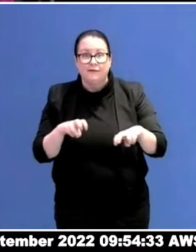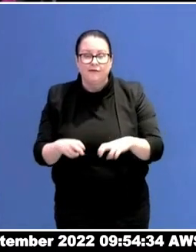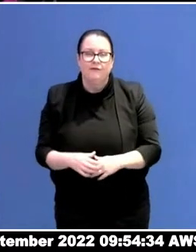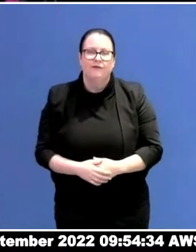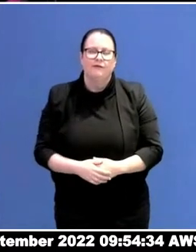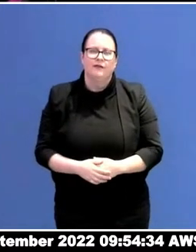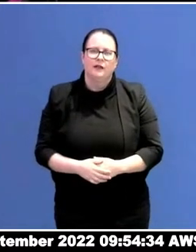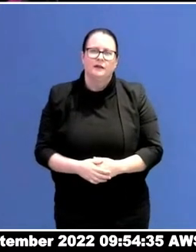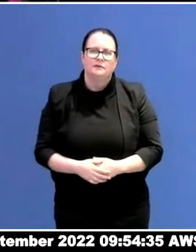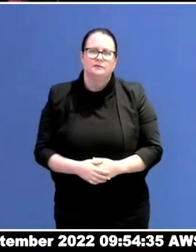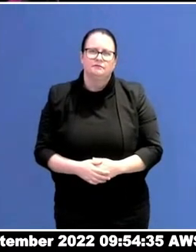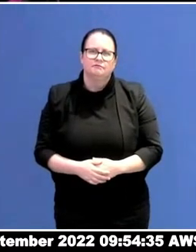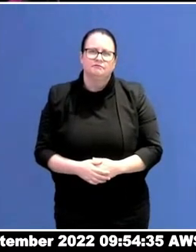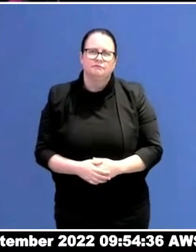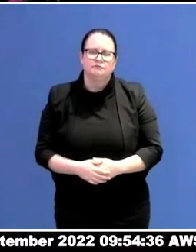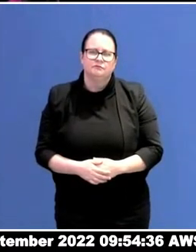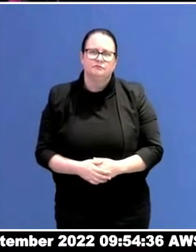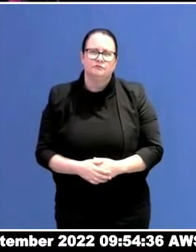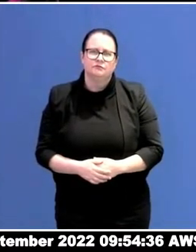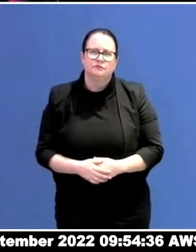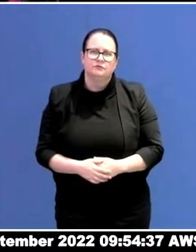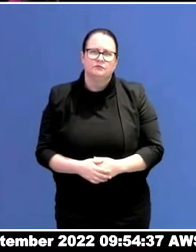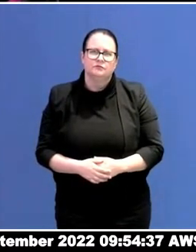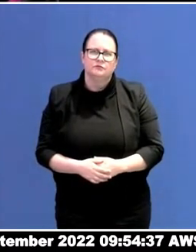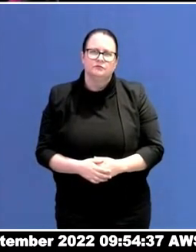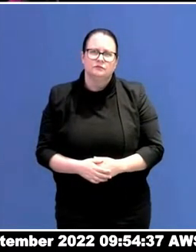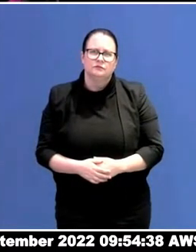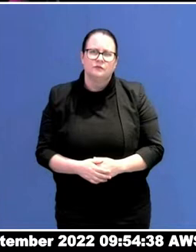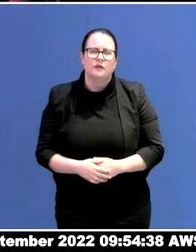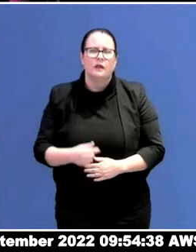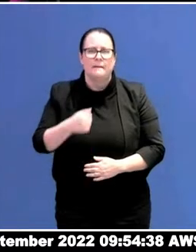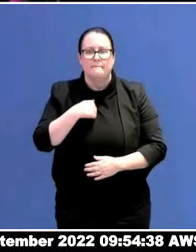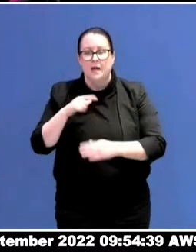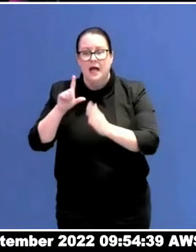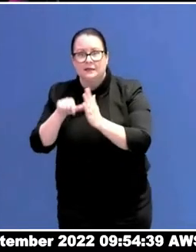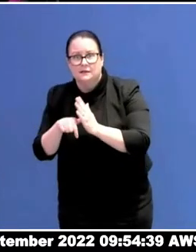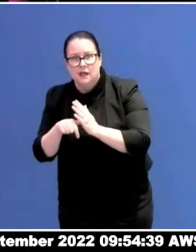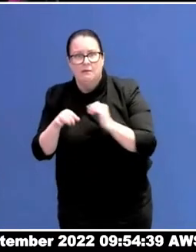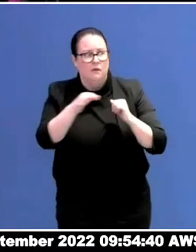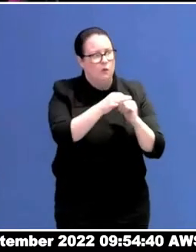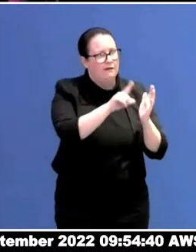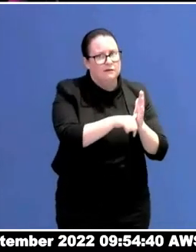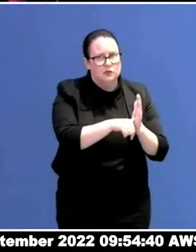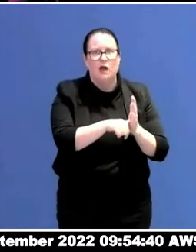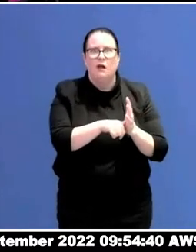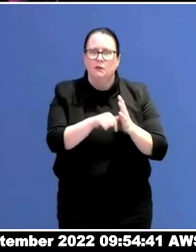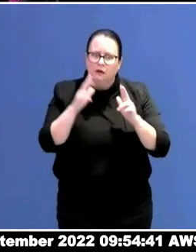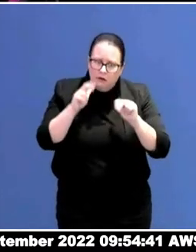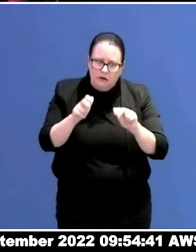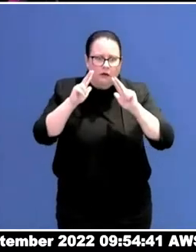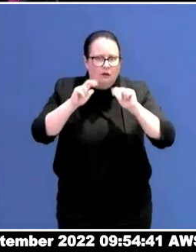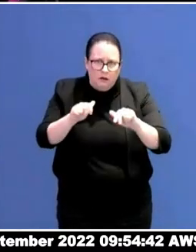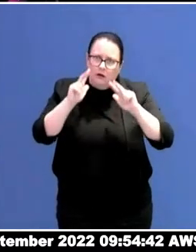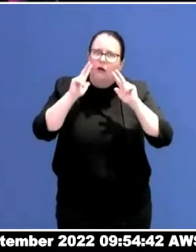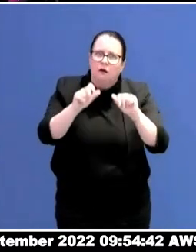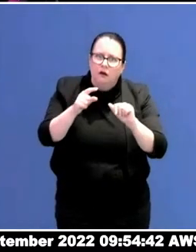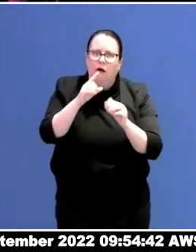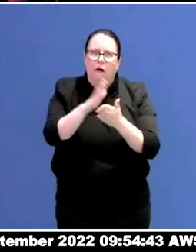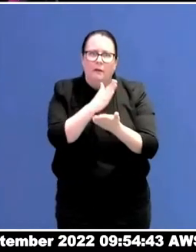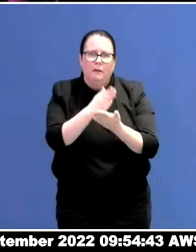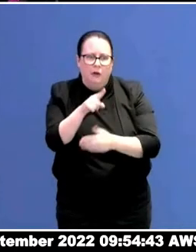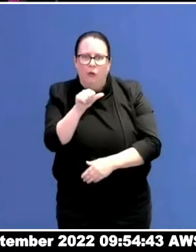He took a lot of both my time and Kara's time to watch over him and make sure